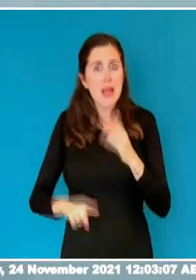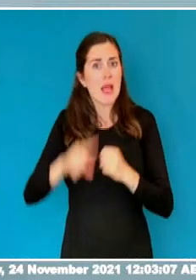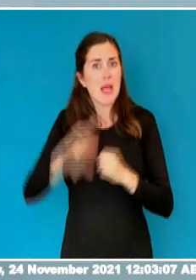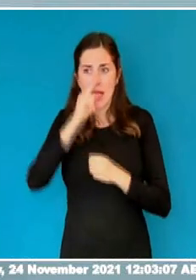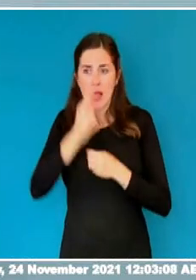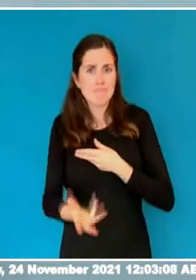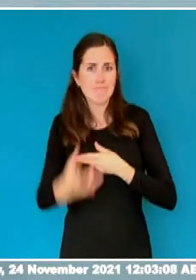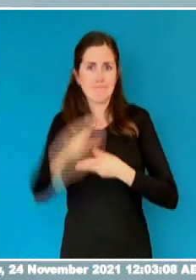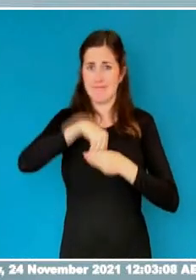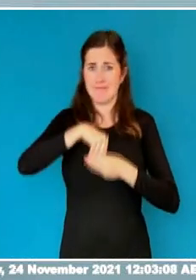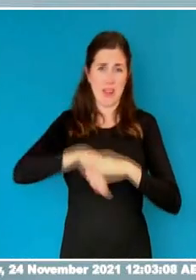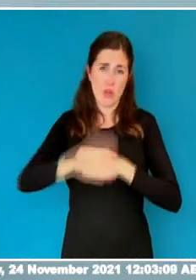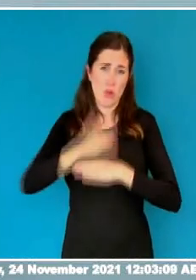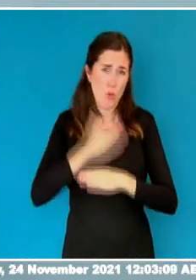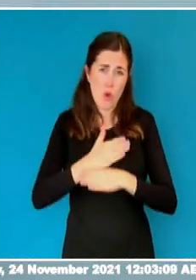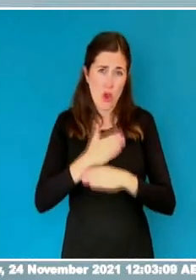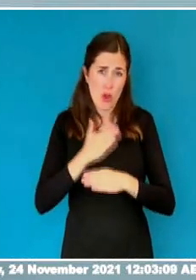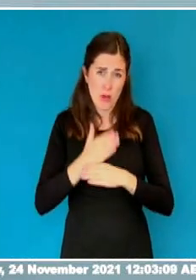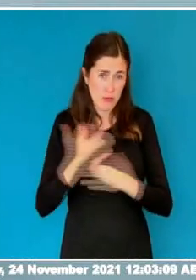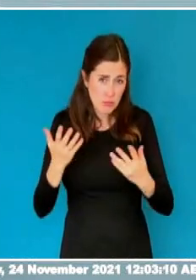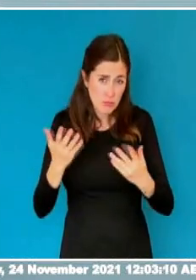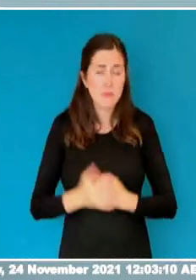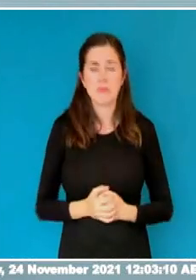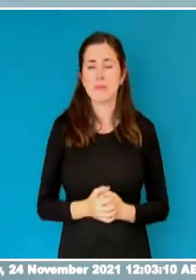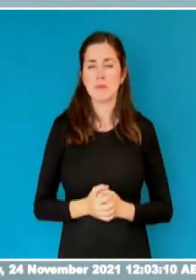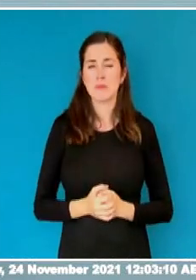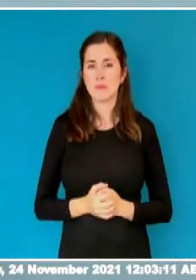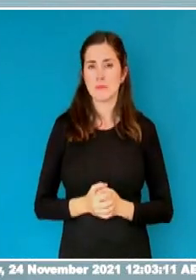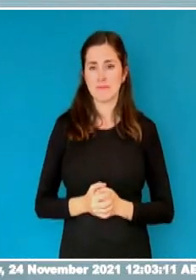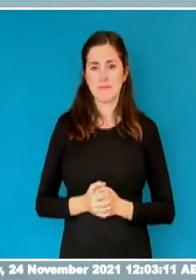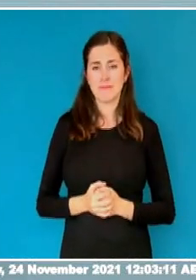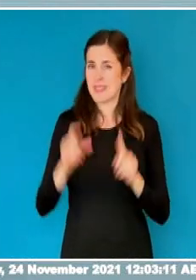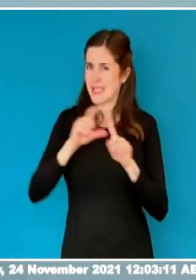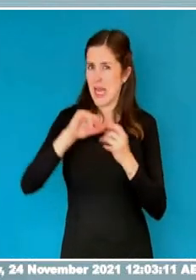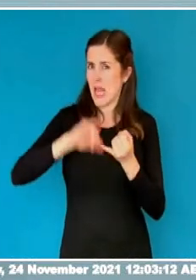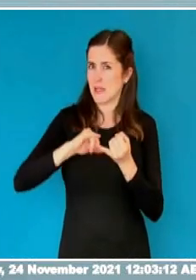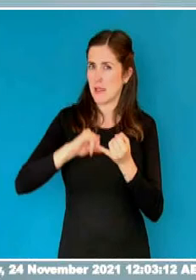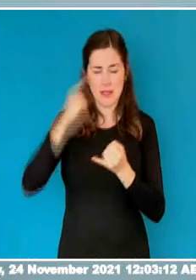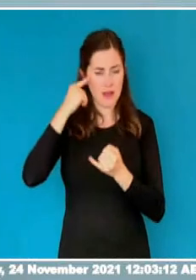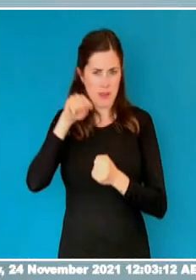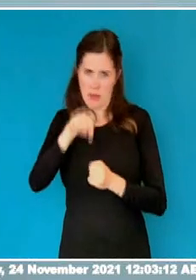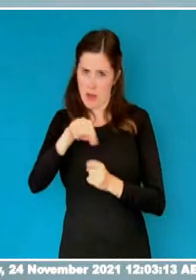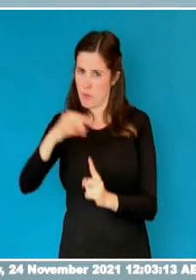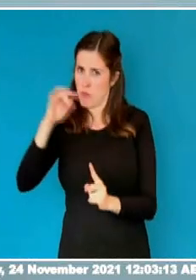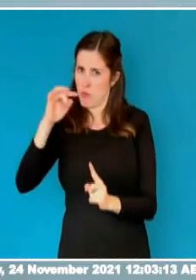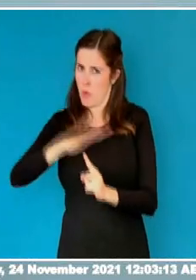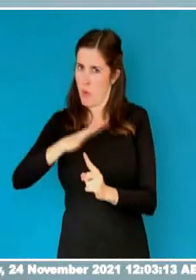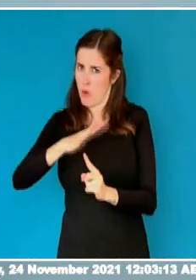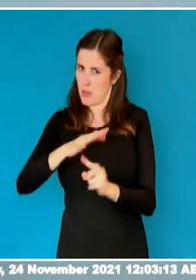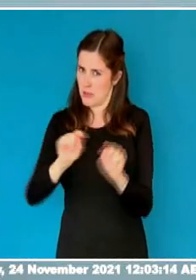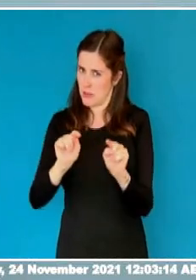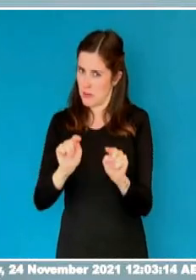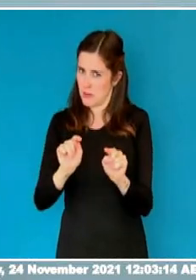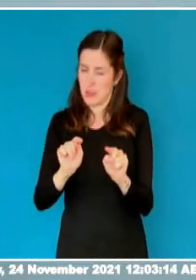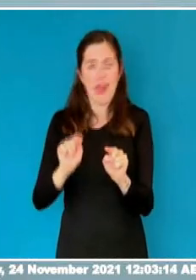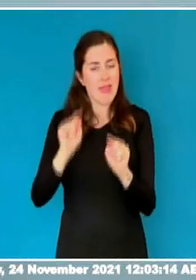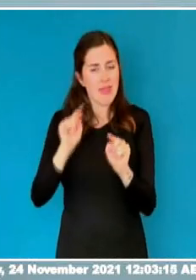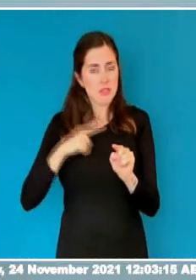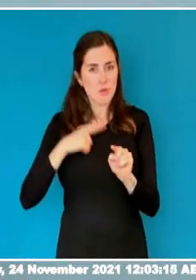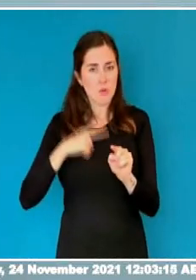participate in the workforce. So that is something that is important to us and something that underpins our approach towards reasonable adjustment.